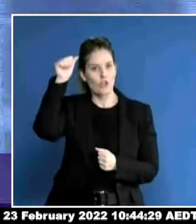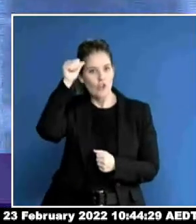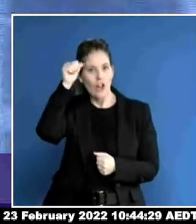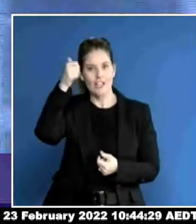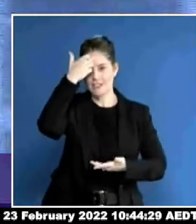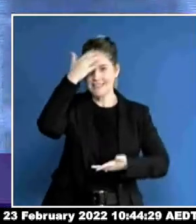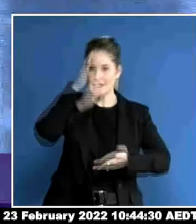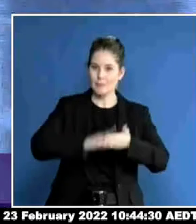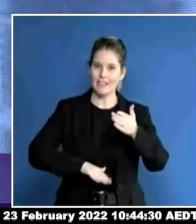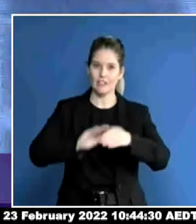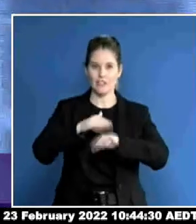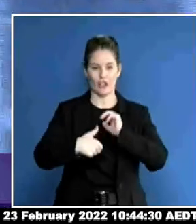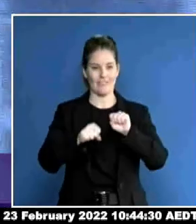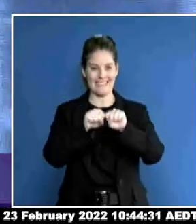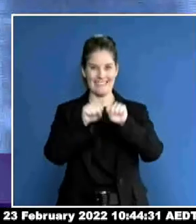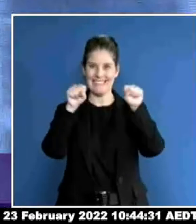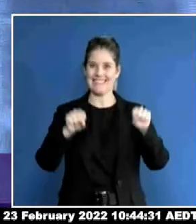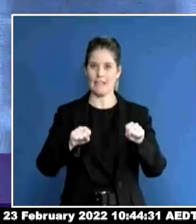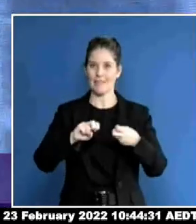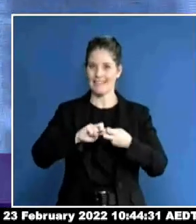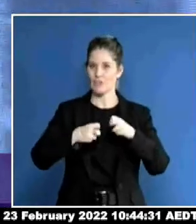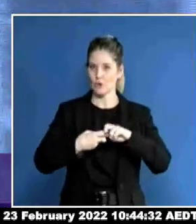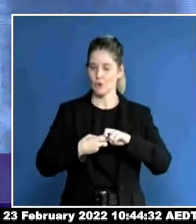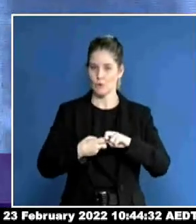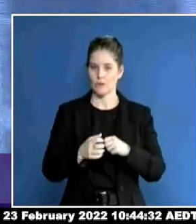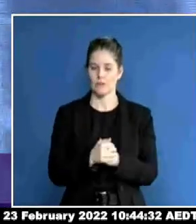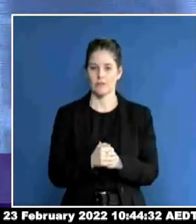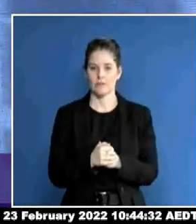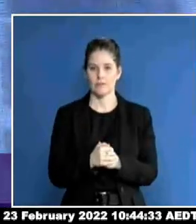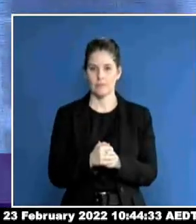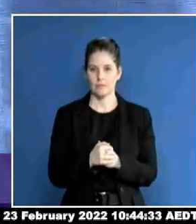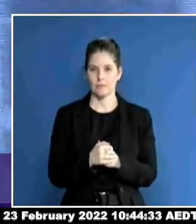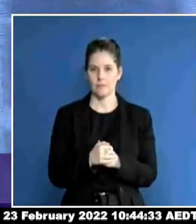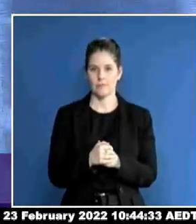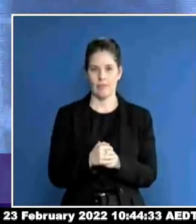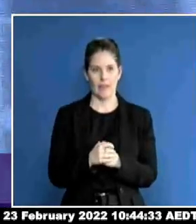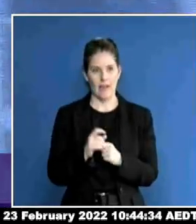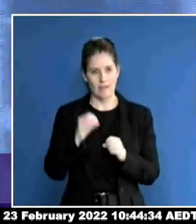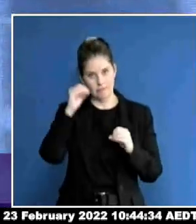participating in the DES program is gathered from their one-on-one advocacy,